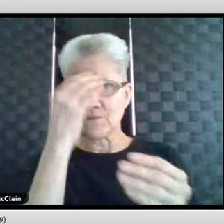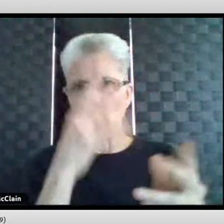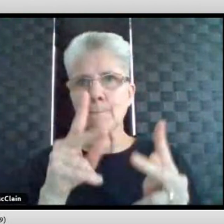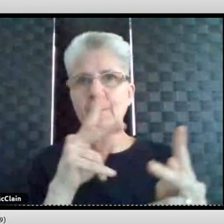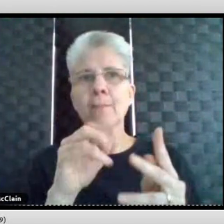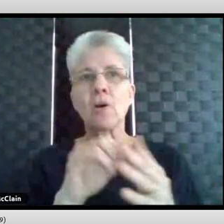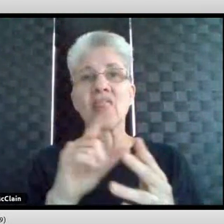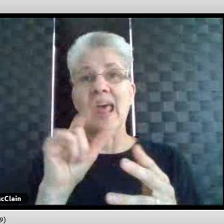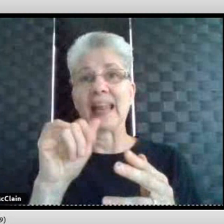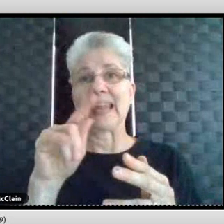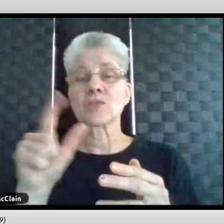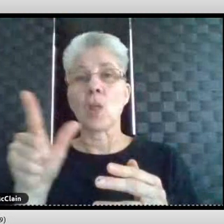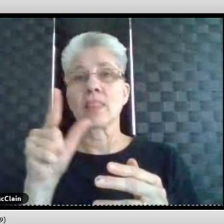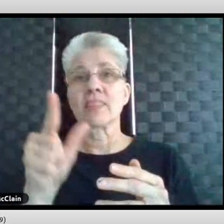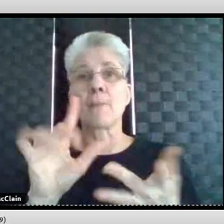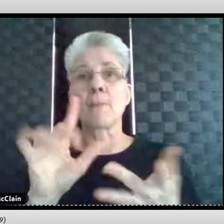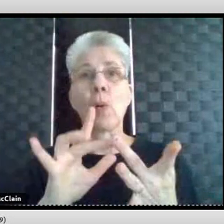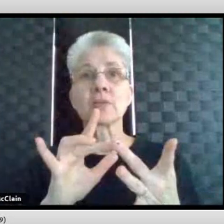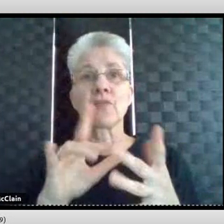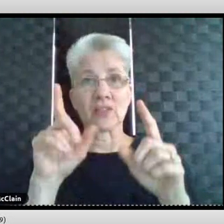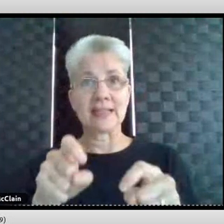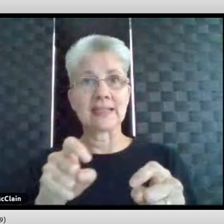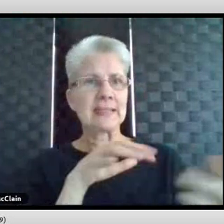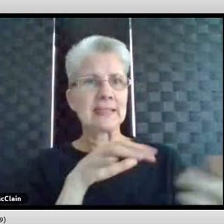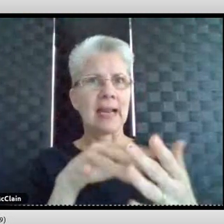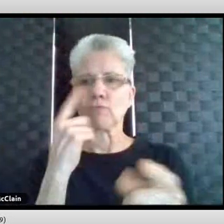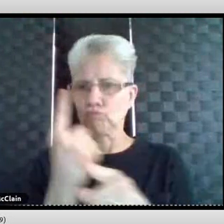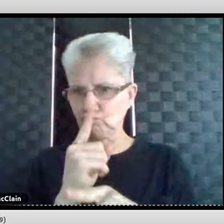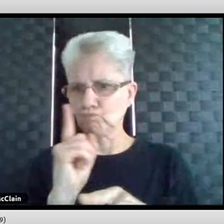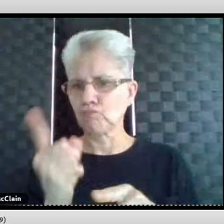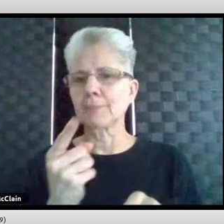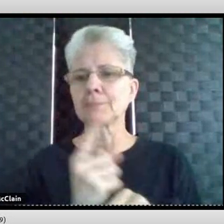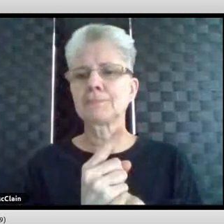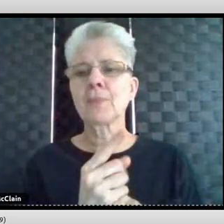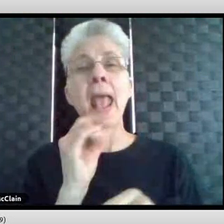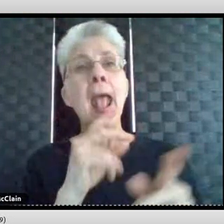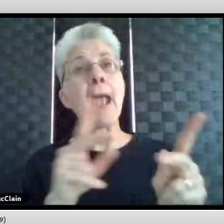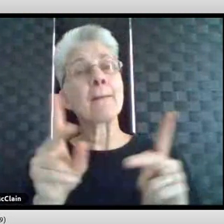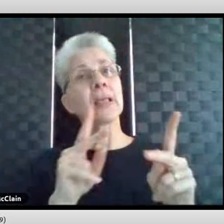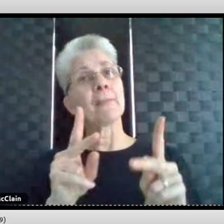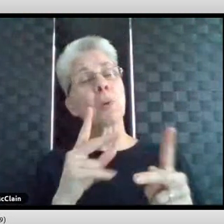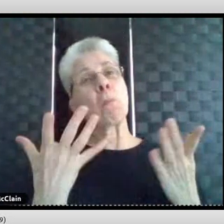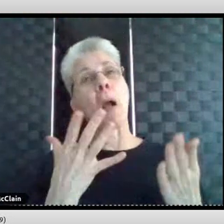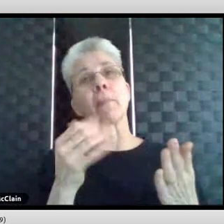on library websites for testing and studying." Absolutely. And people probably would know that